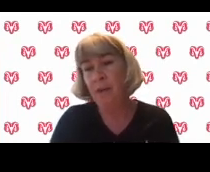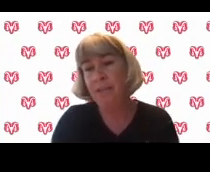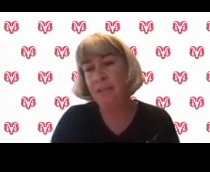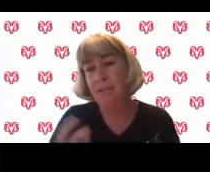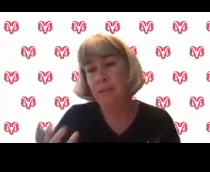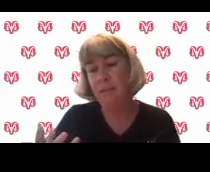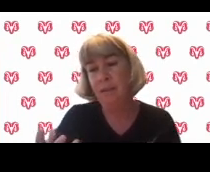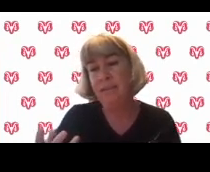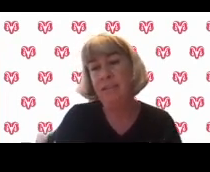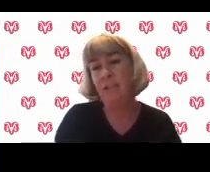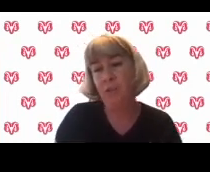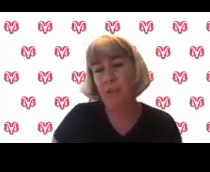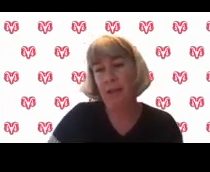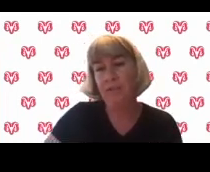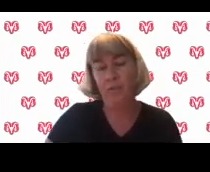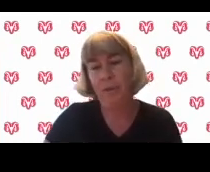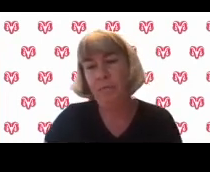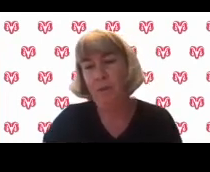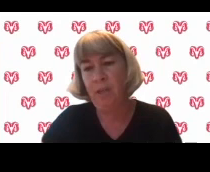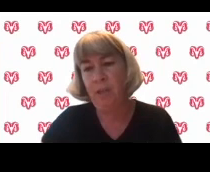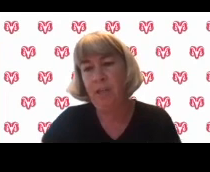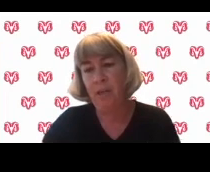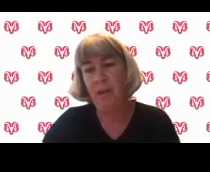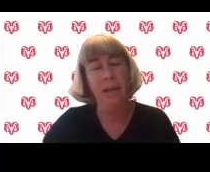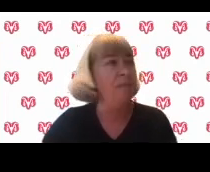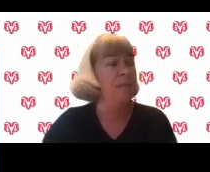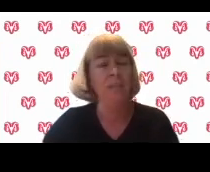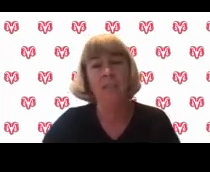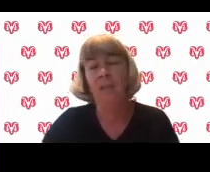as a as a teacher in a classroom, my fourth year here at FCC.